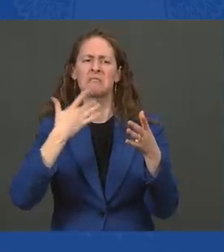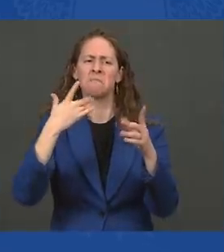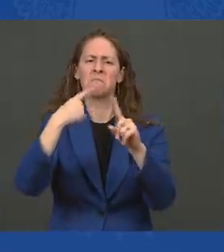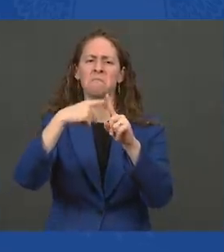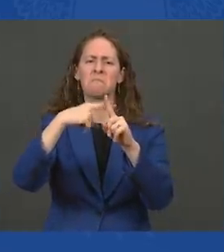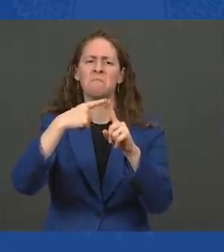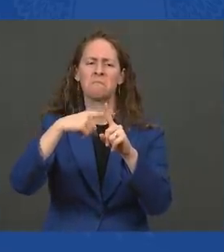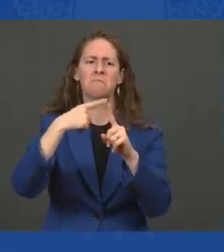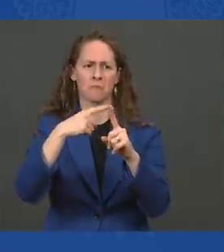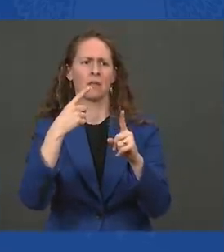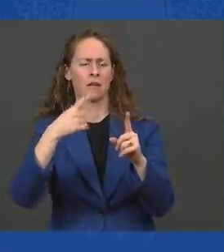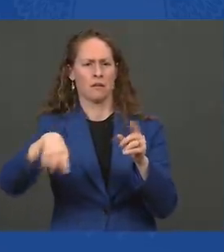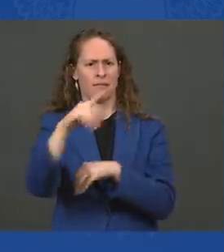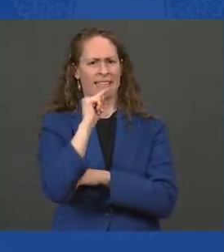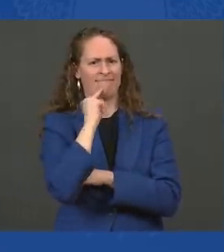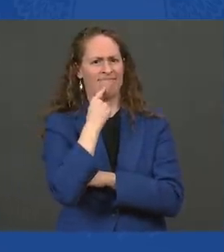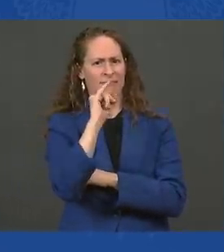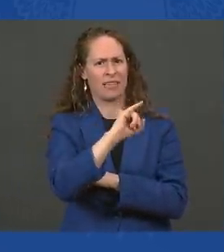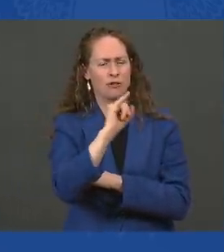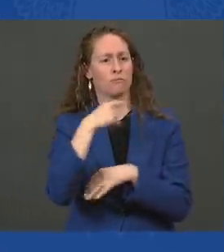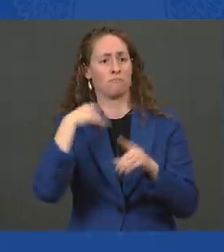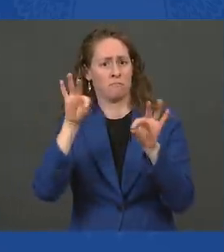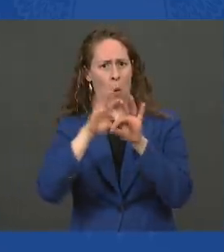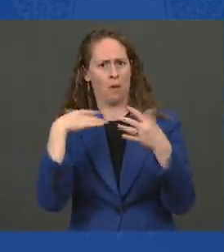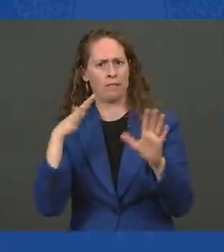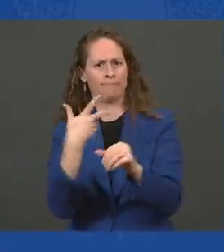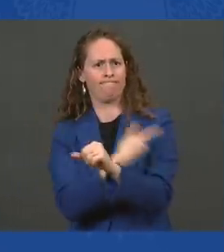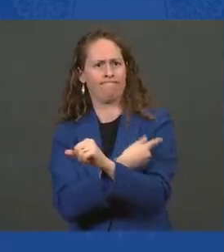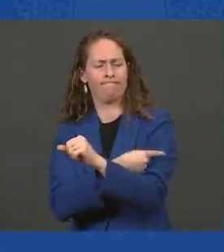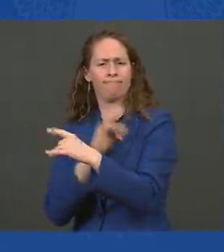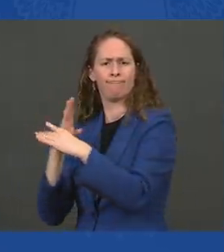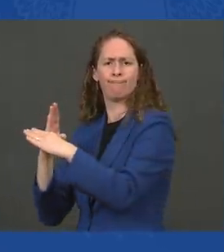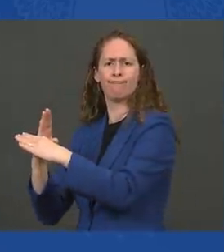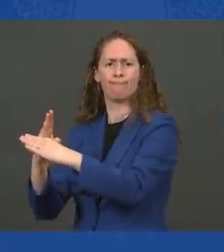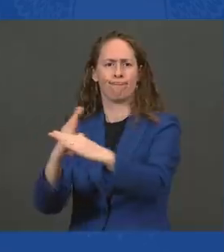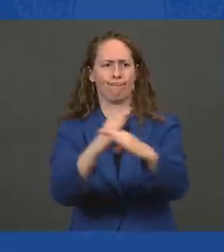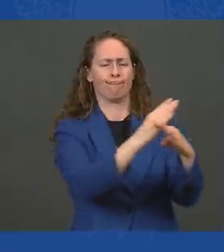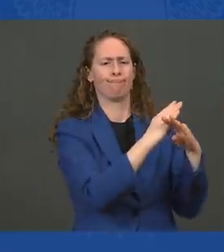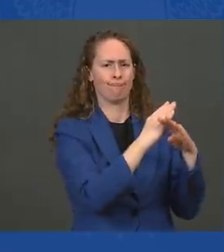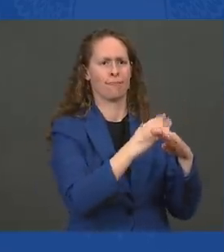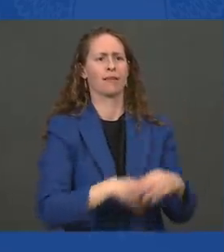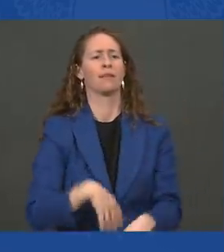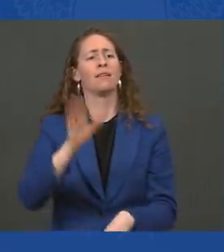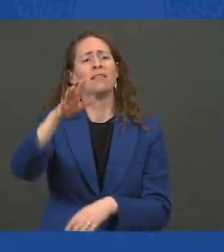please wear your masks when you're indoors in public settings, around other people.